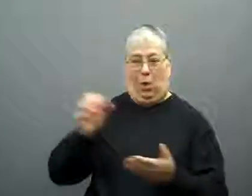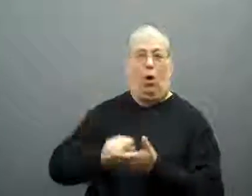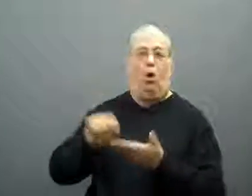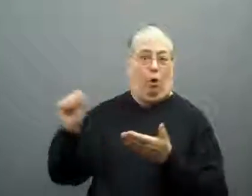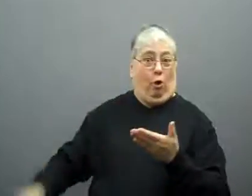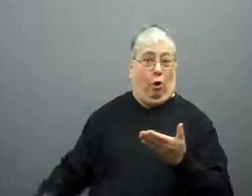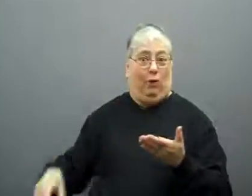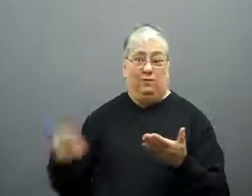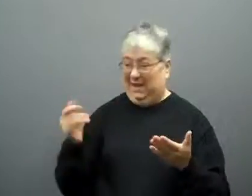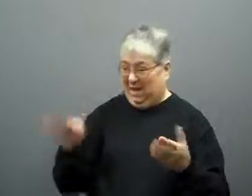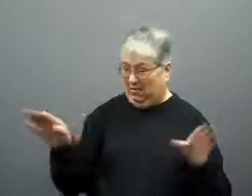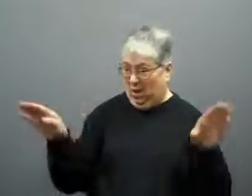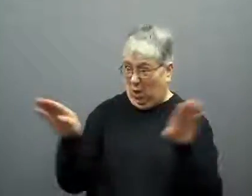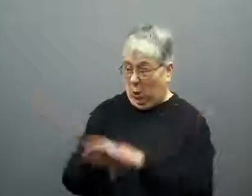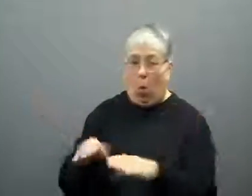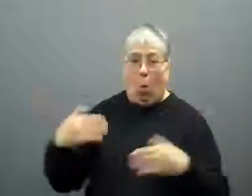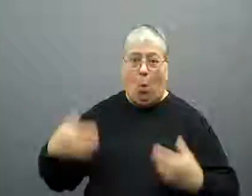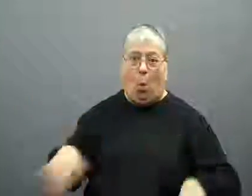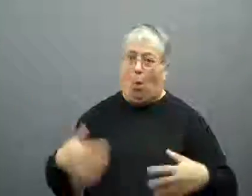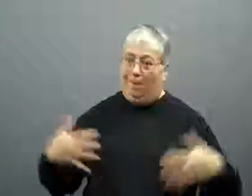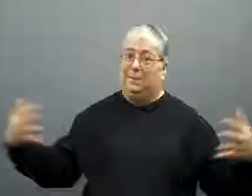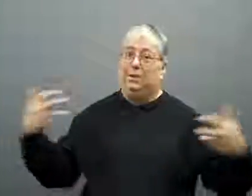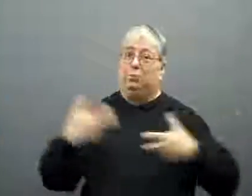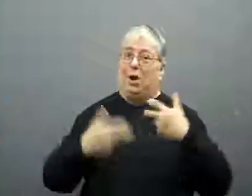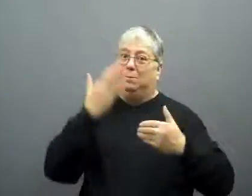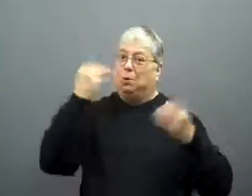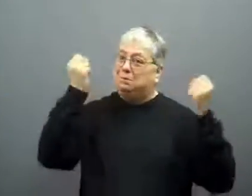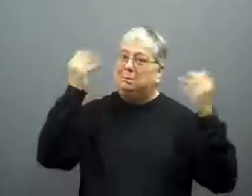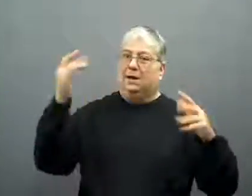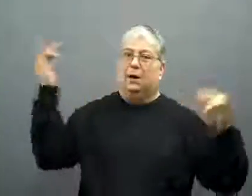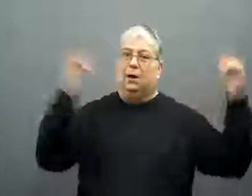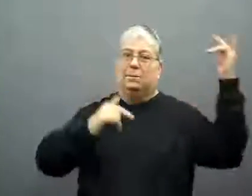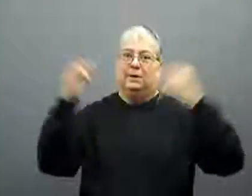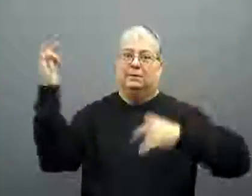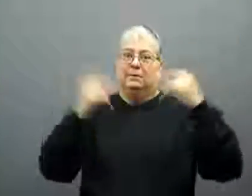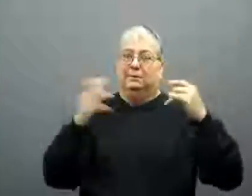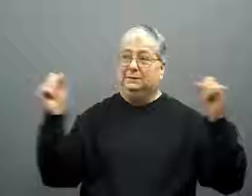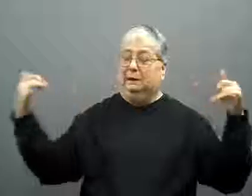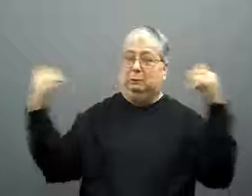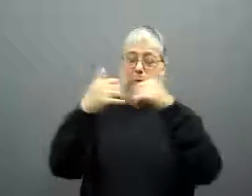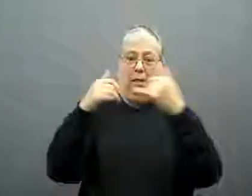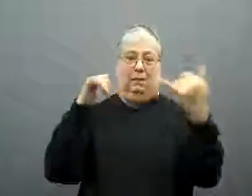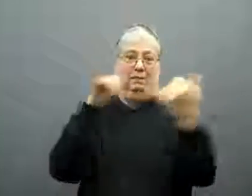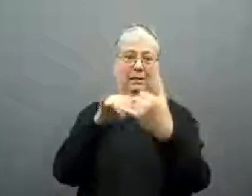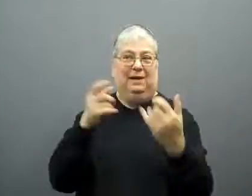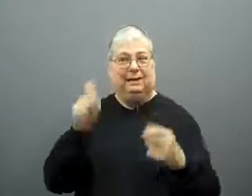The tower will be closed. That would be a big problem